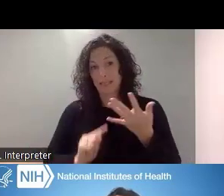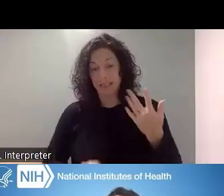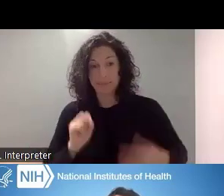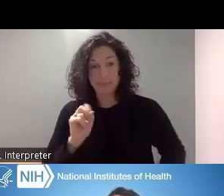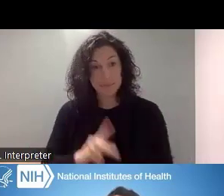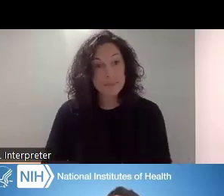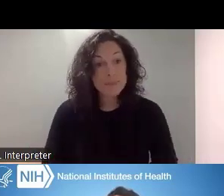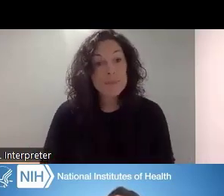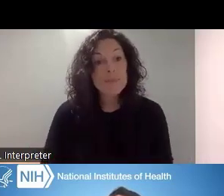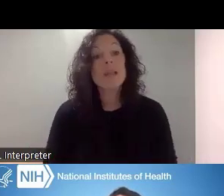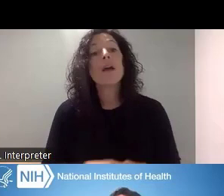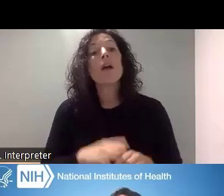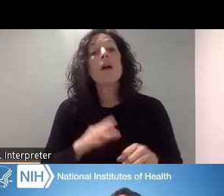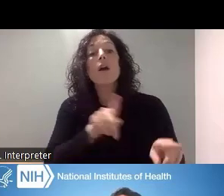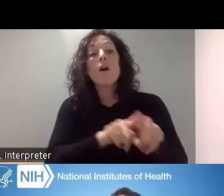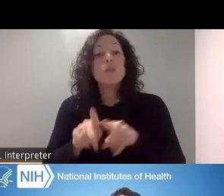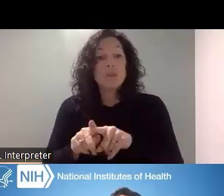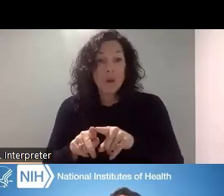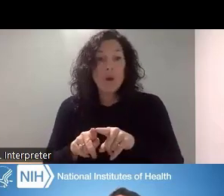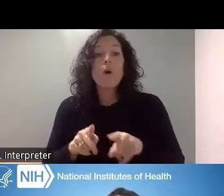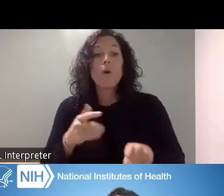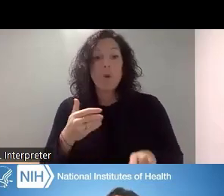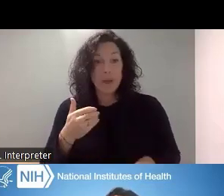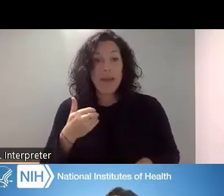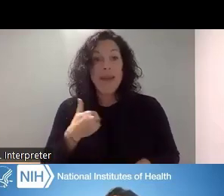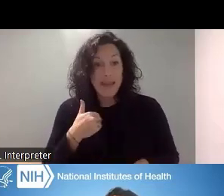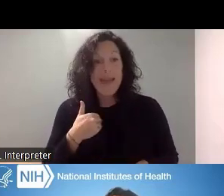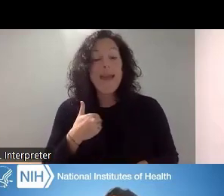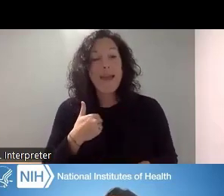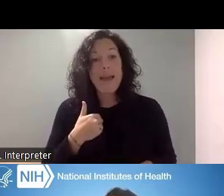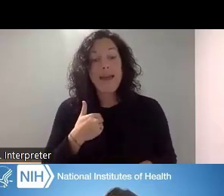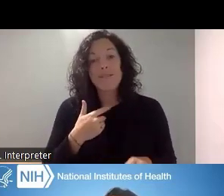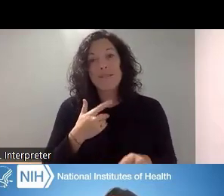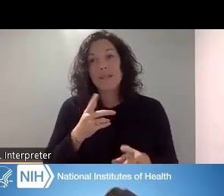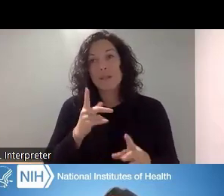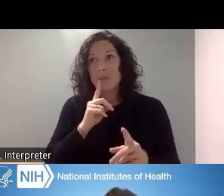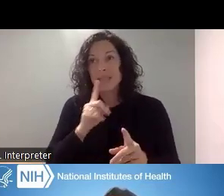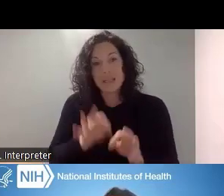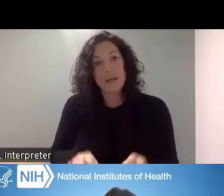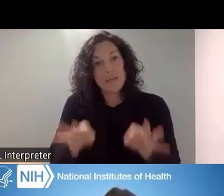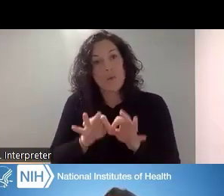for that prime award that's issued, it's also important to set up your subaward agreements